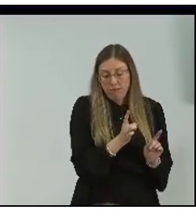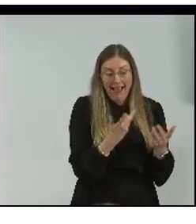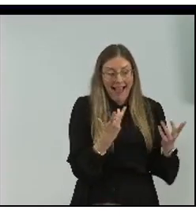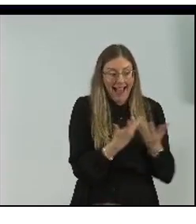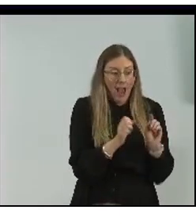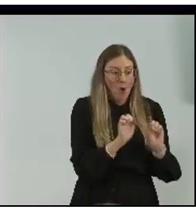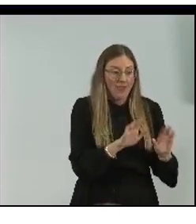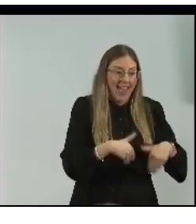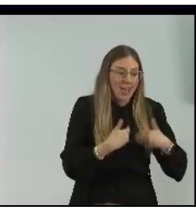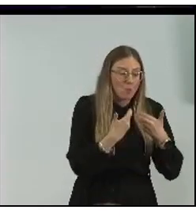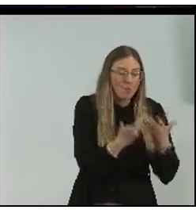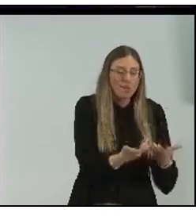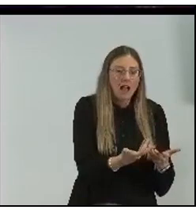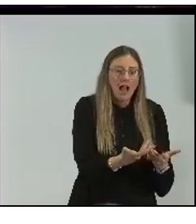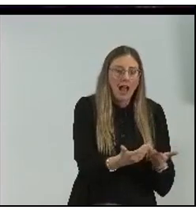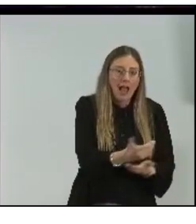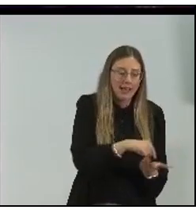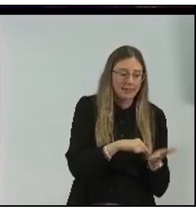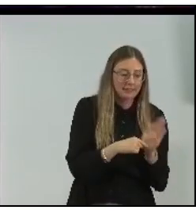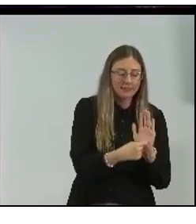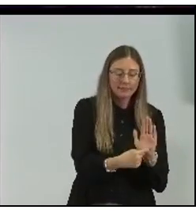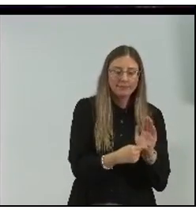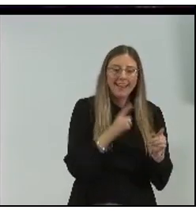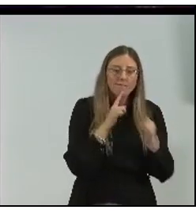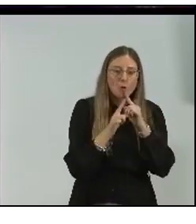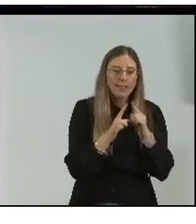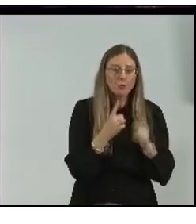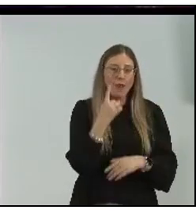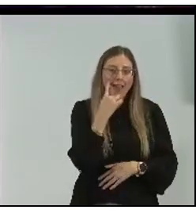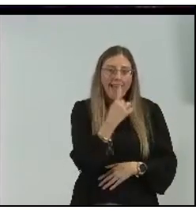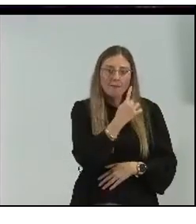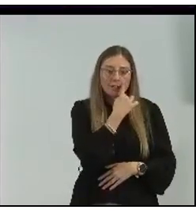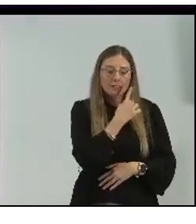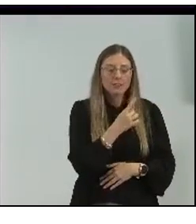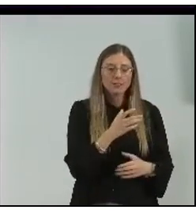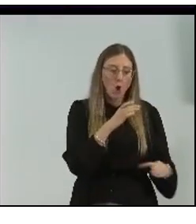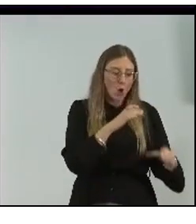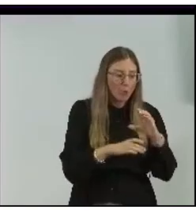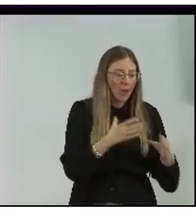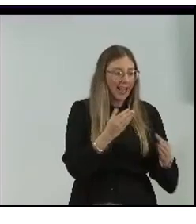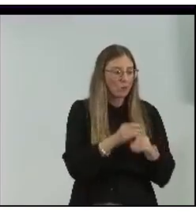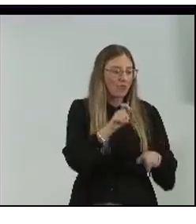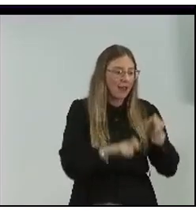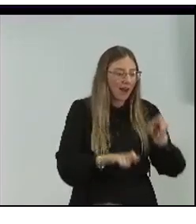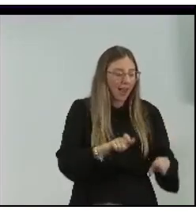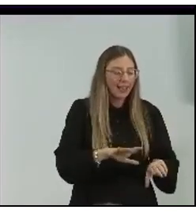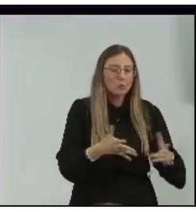providing a self-contained piece of evidence of your communication with the client or the member.